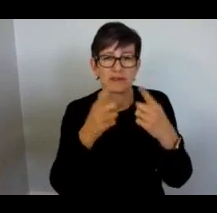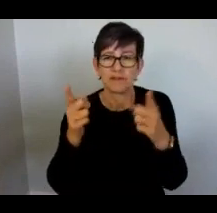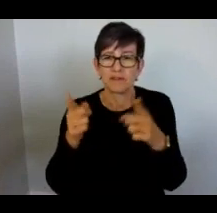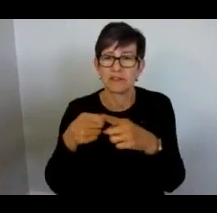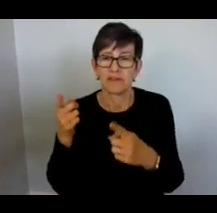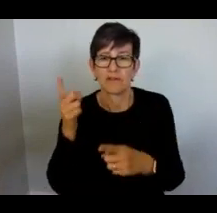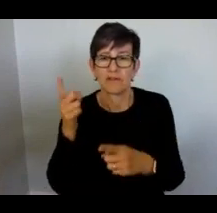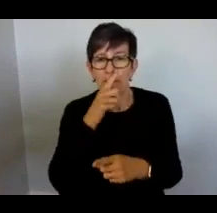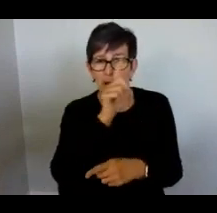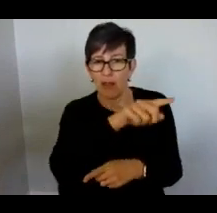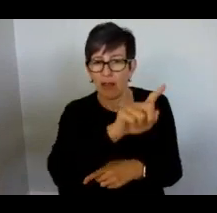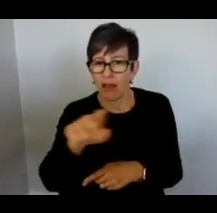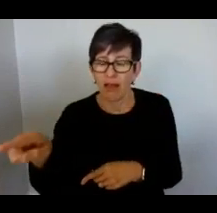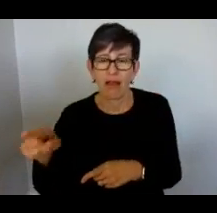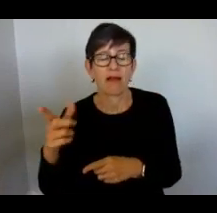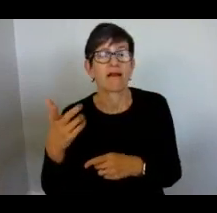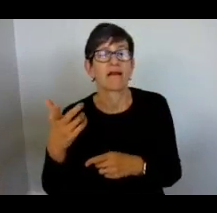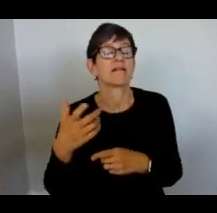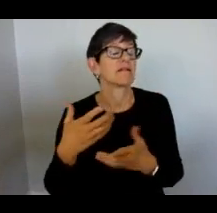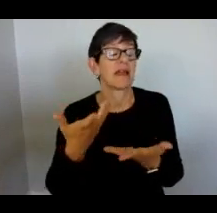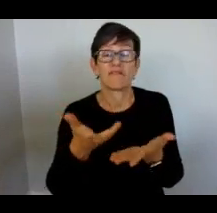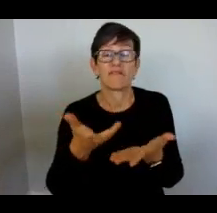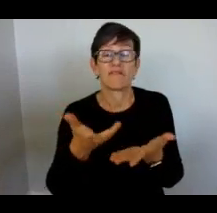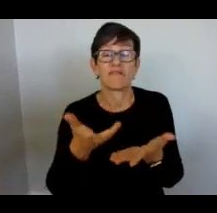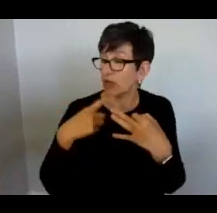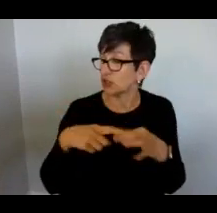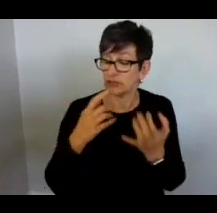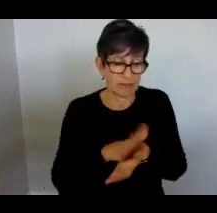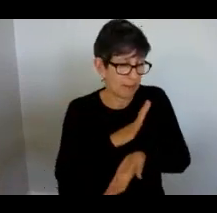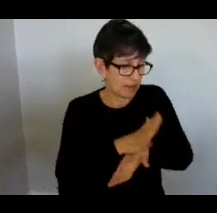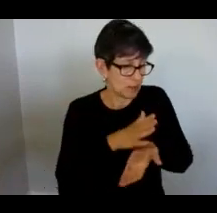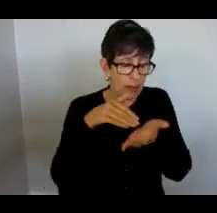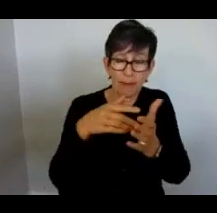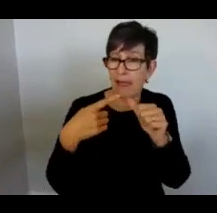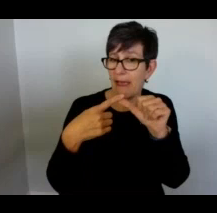relationships and answering questions because you never know if there's something that there might